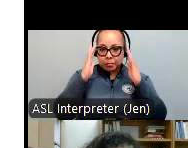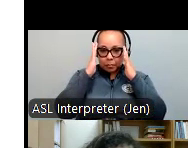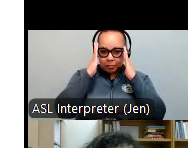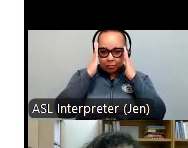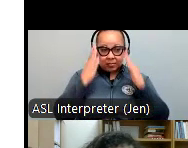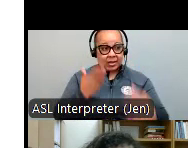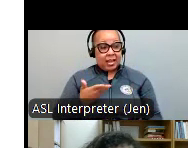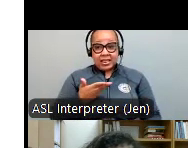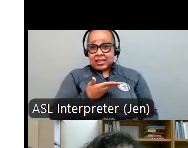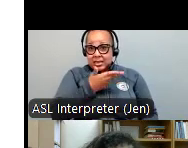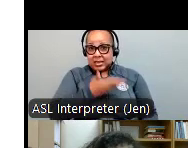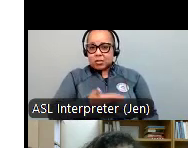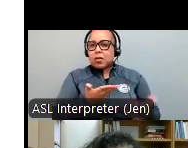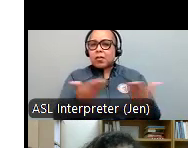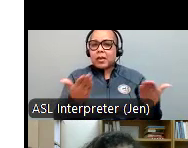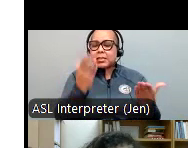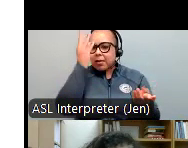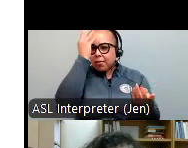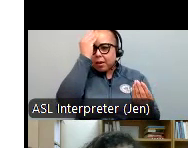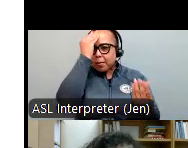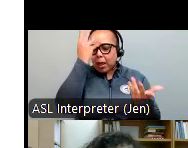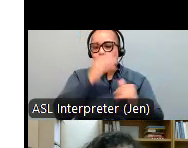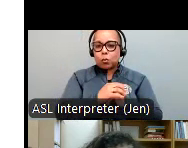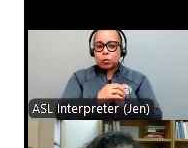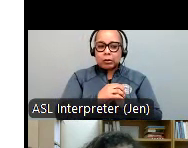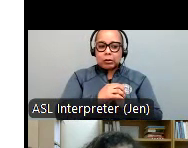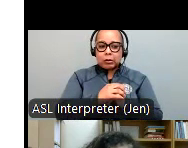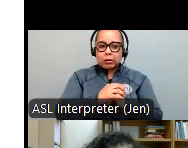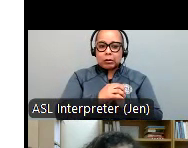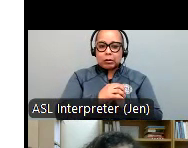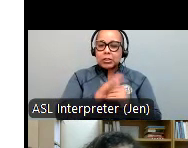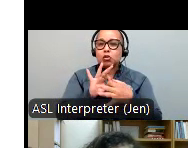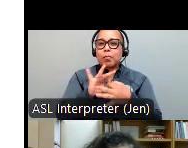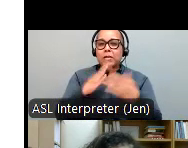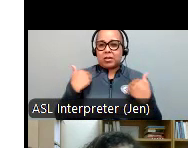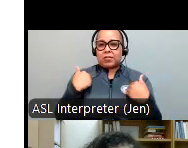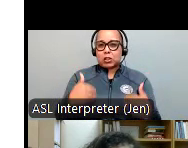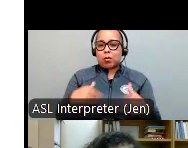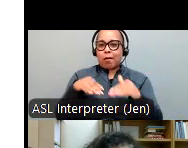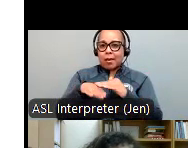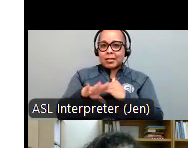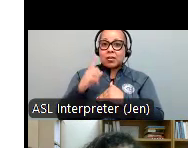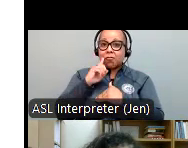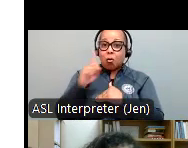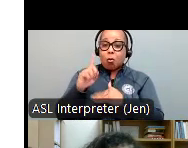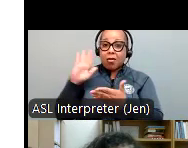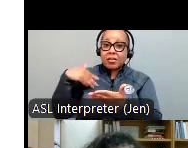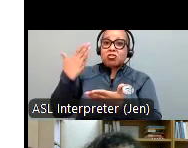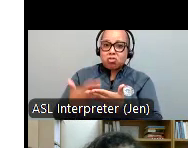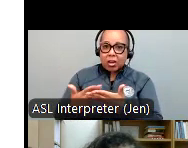These are some things to think about in terms of physical access for the check-in process. In